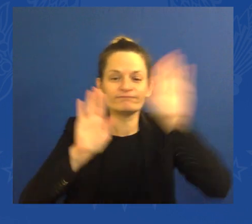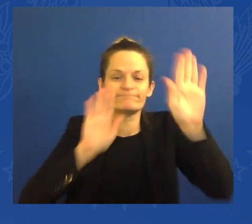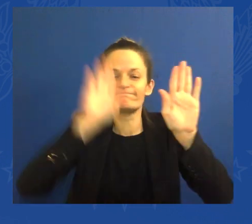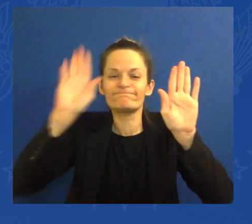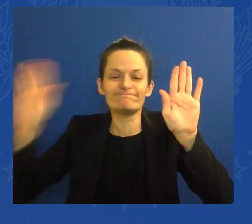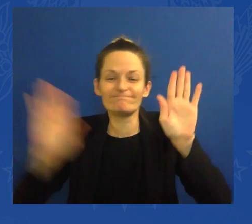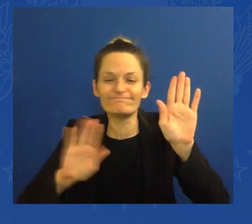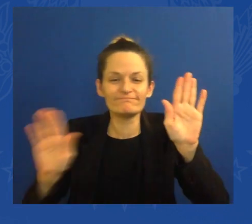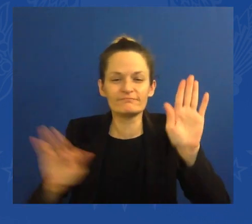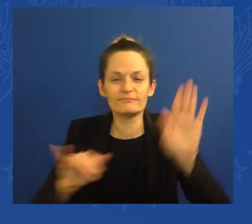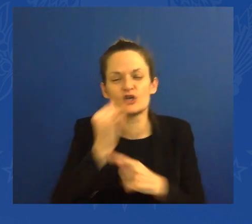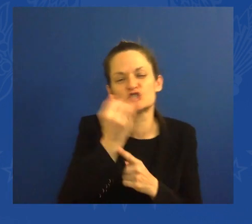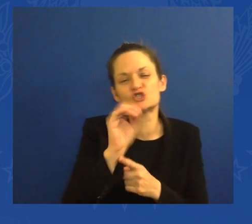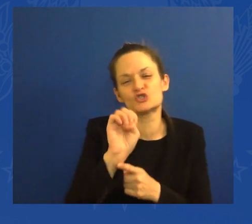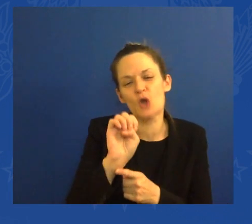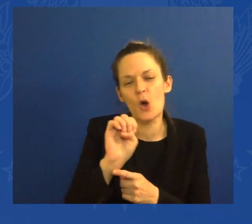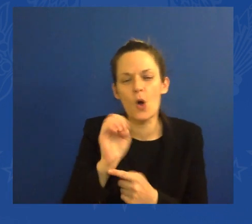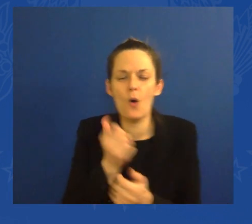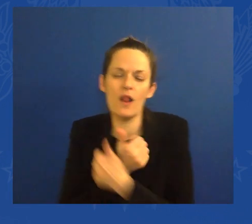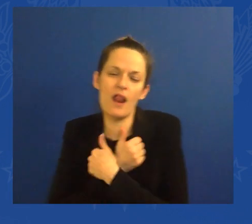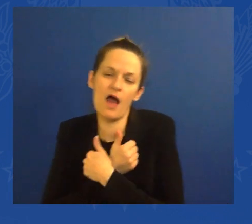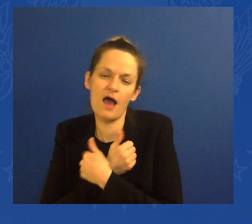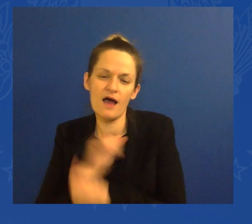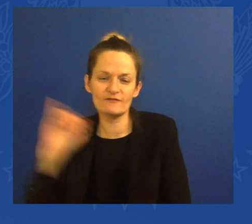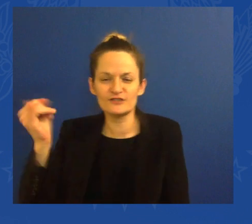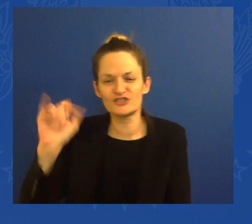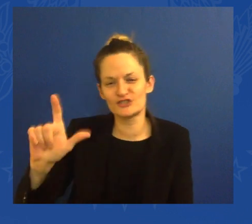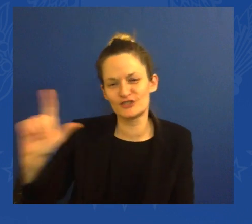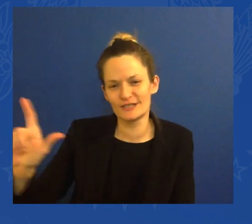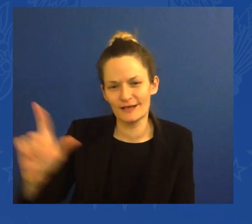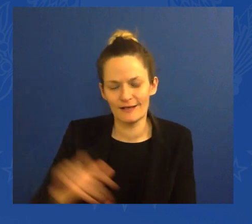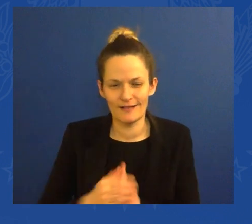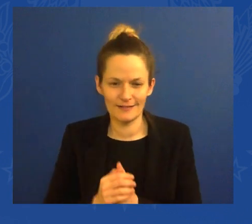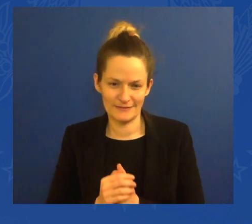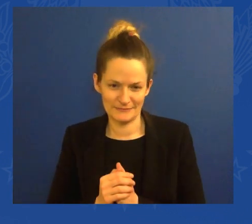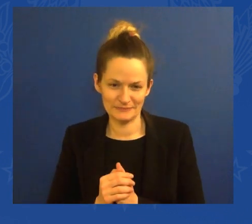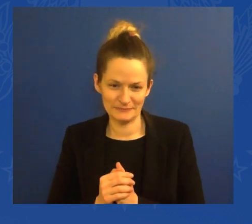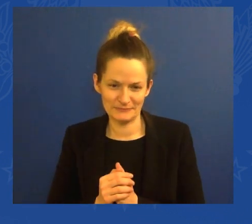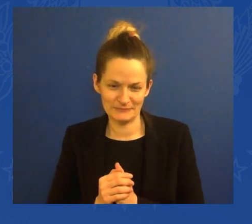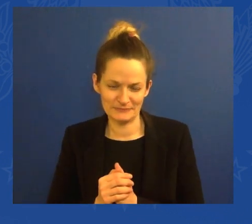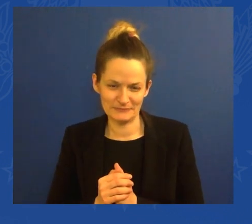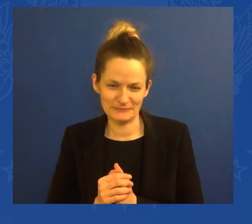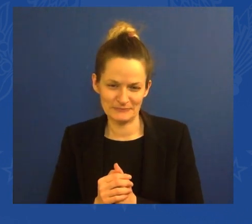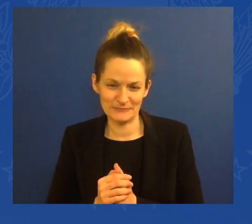And that night, my press guy got a call from CBS Morning News --